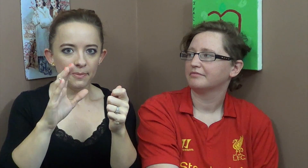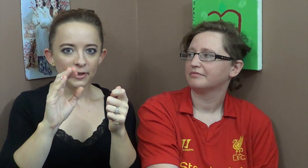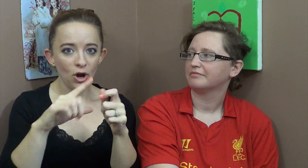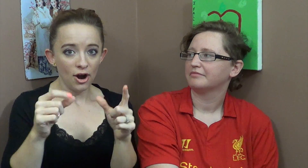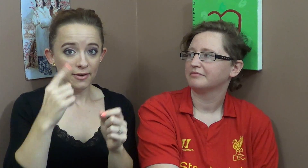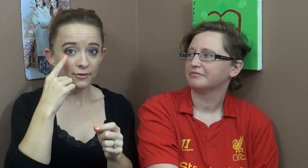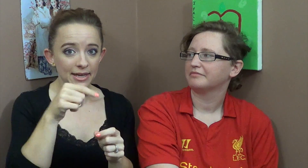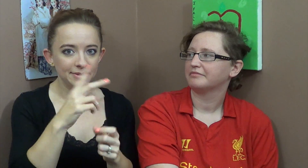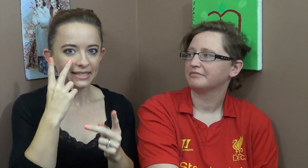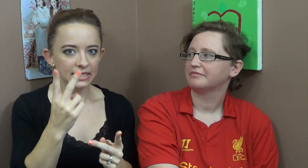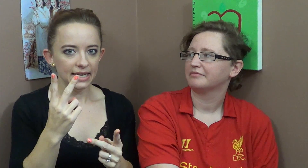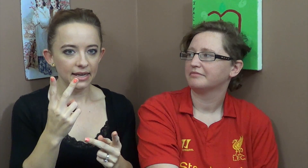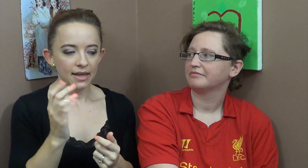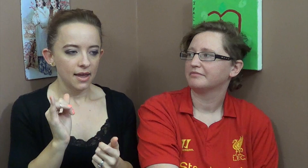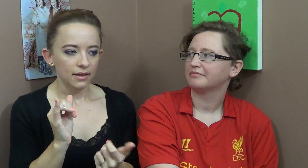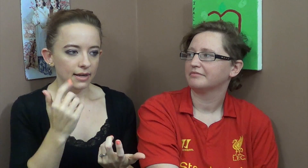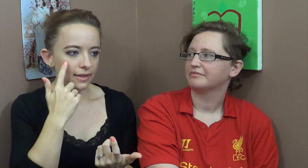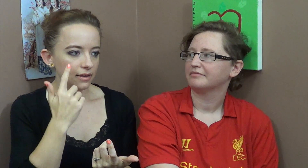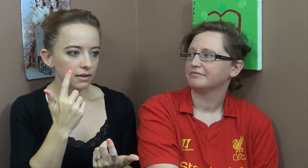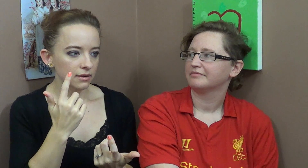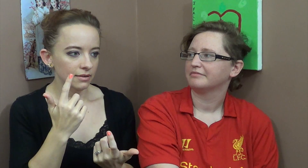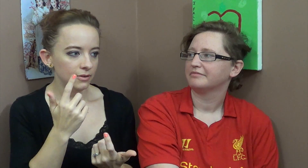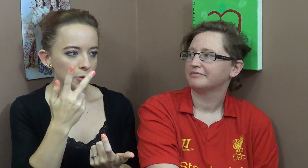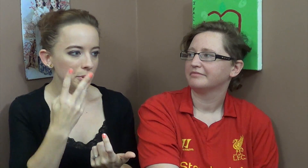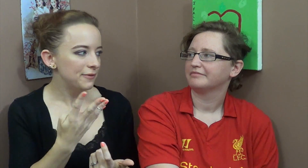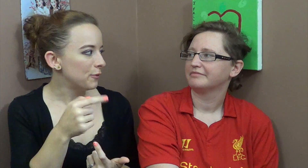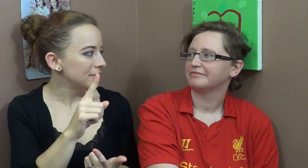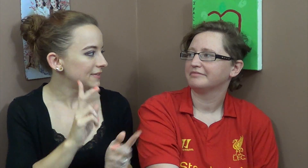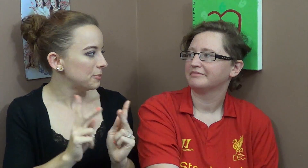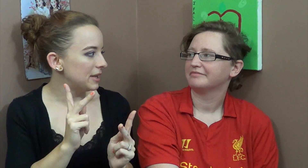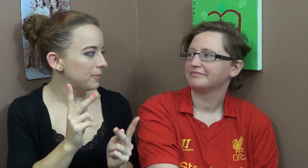up the card for them to see. I think 3/4 of the people